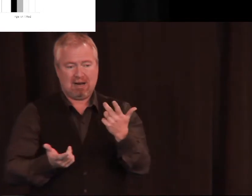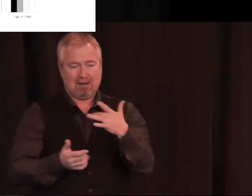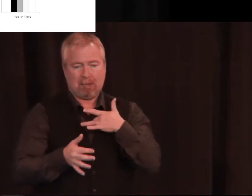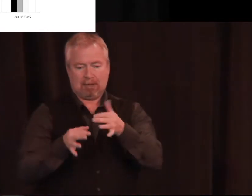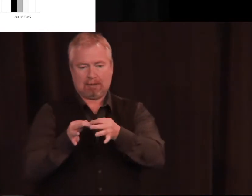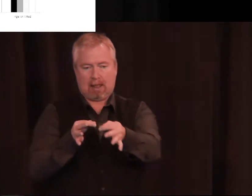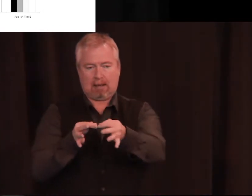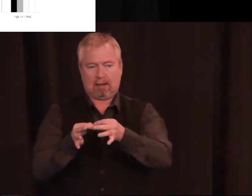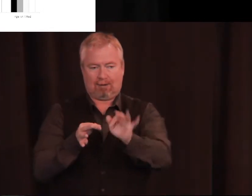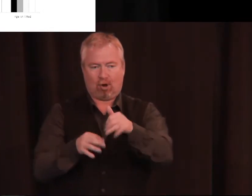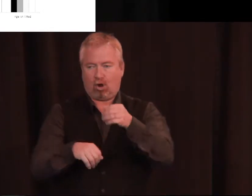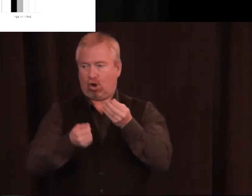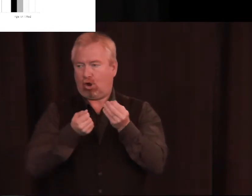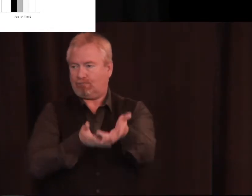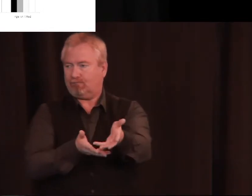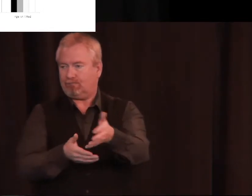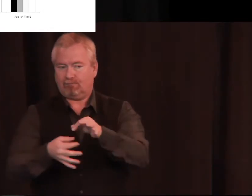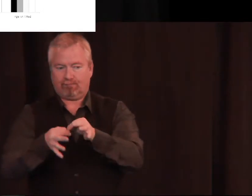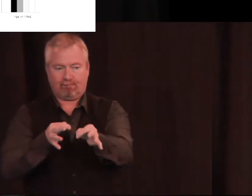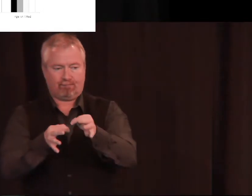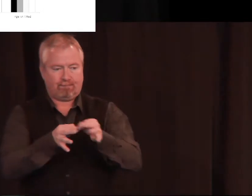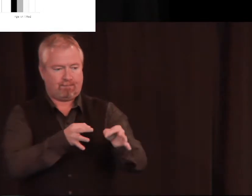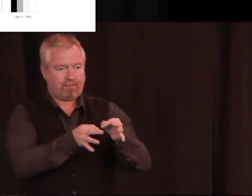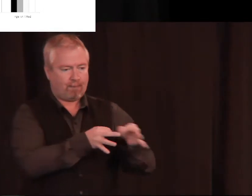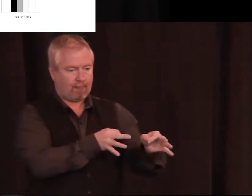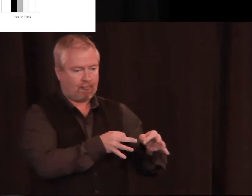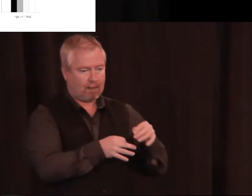So those kids tended to be delayed in these 1-3-6 steps.